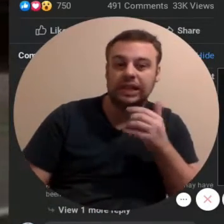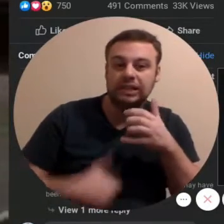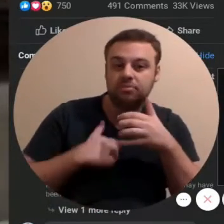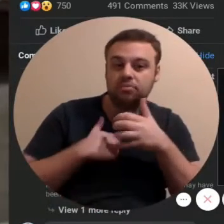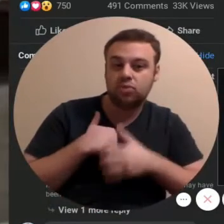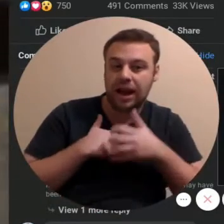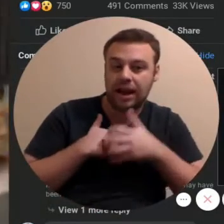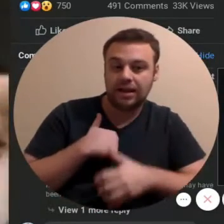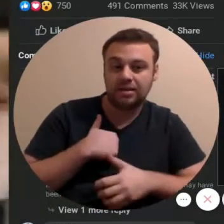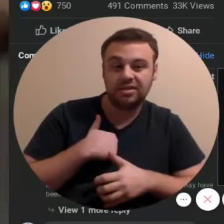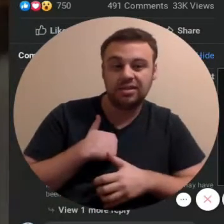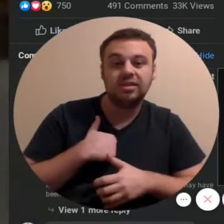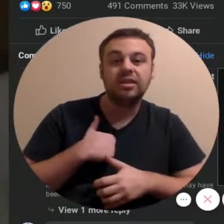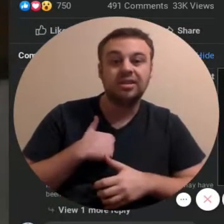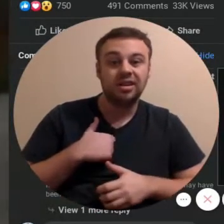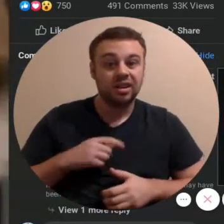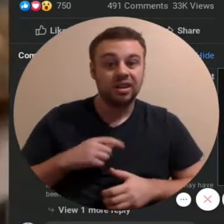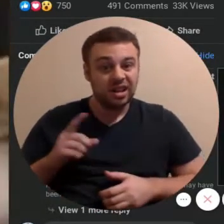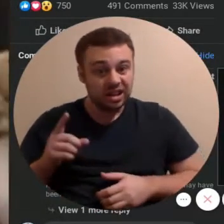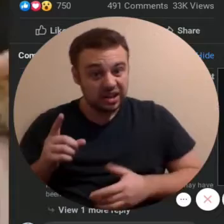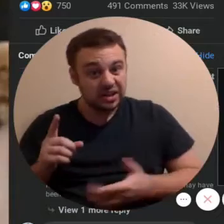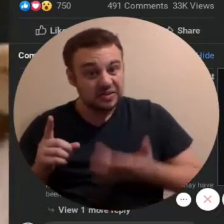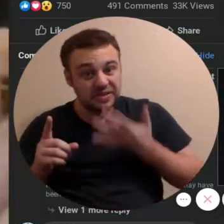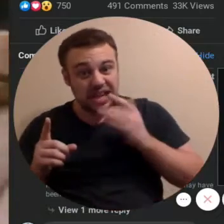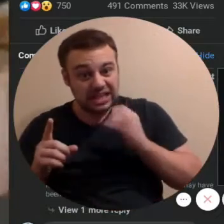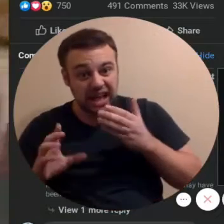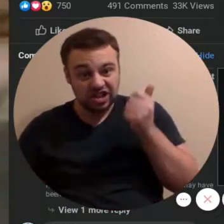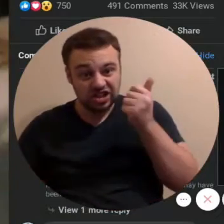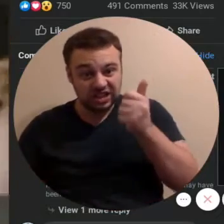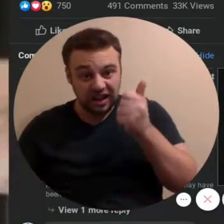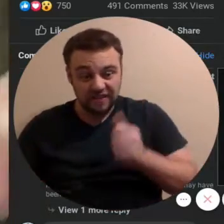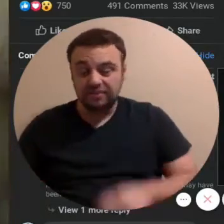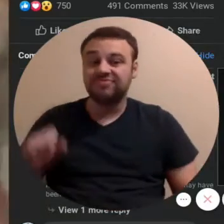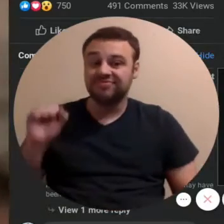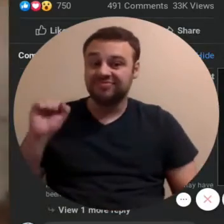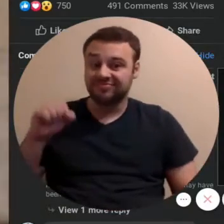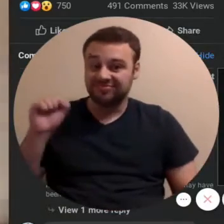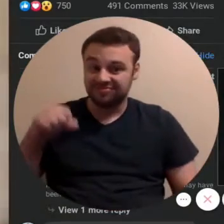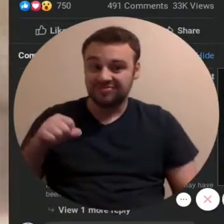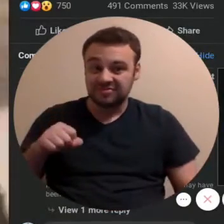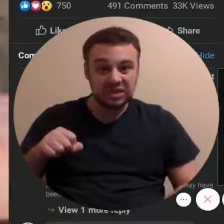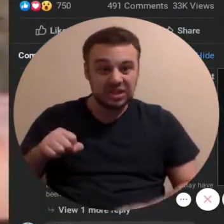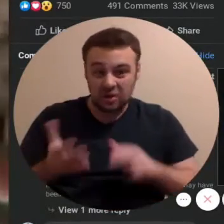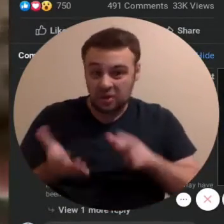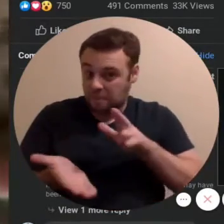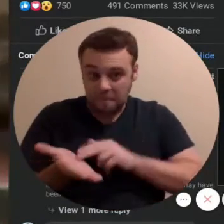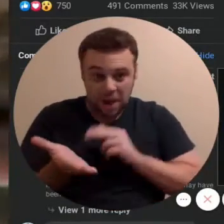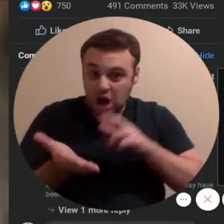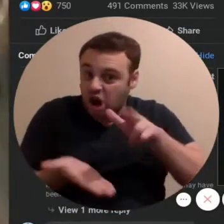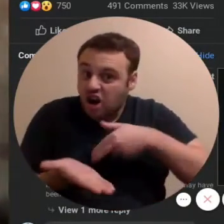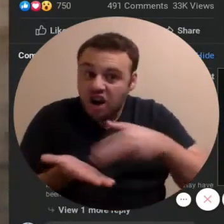Erica: So you tried it? Julie: Yeah. did you but like feather it up or just Erica: Did you, like, butter it up? Or just take a little nibble? It's kind of like wet-ish even.